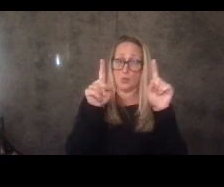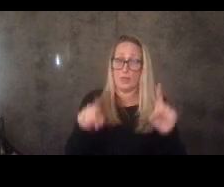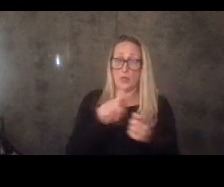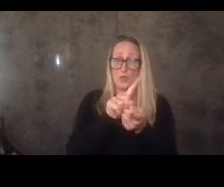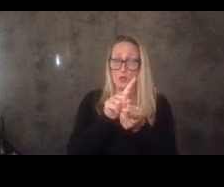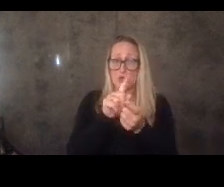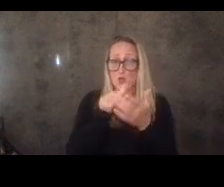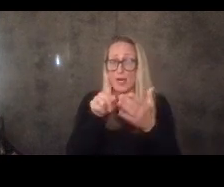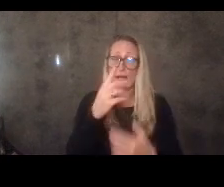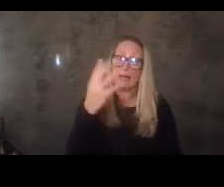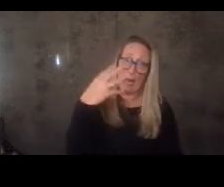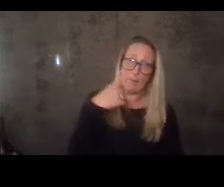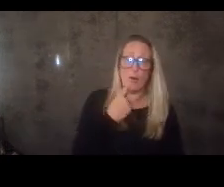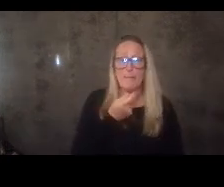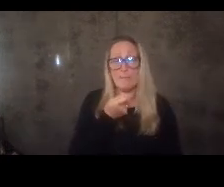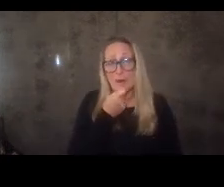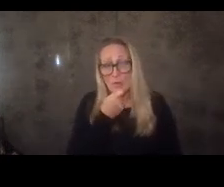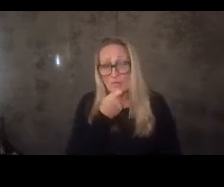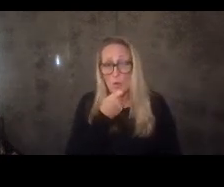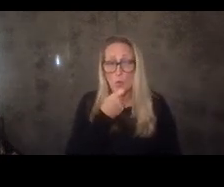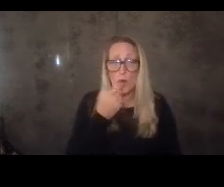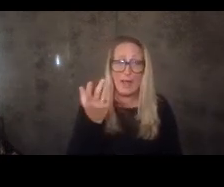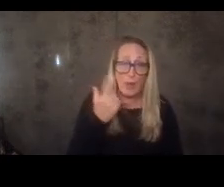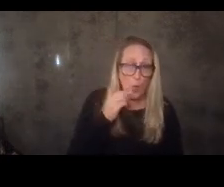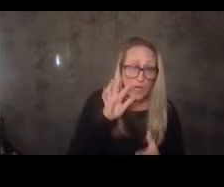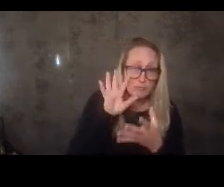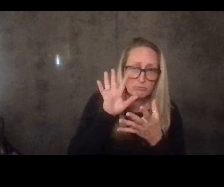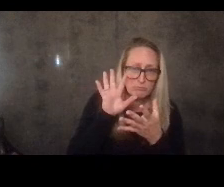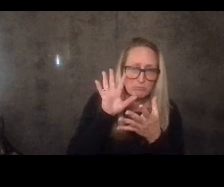your camera and microphone and what devices connected to receive that information.